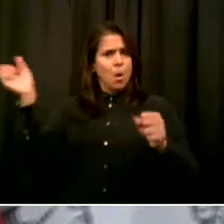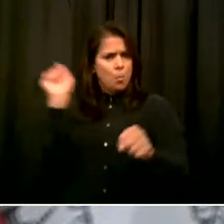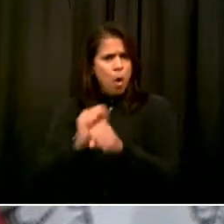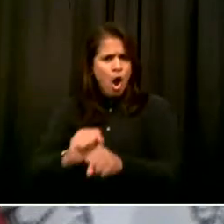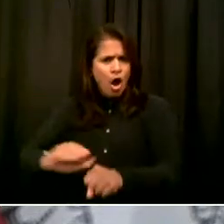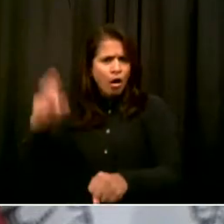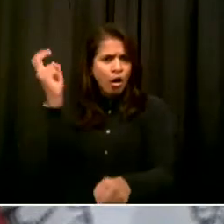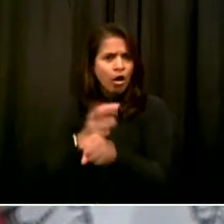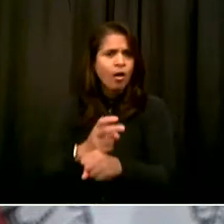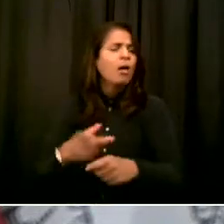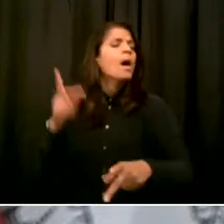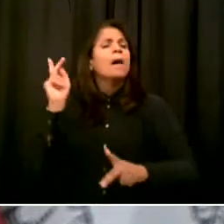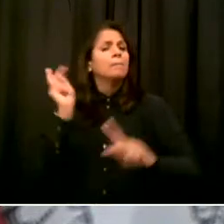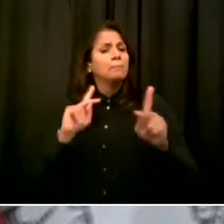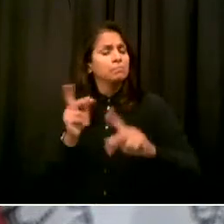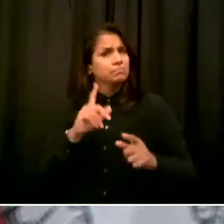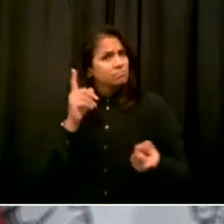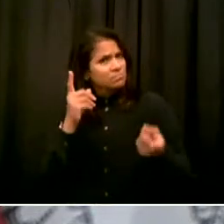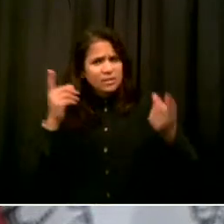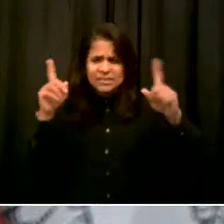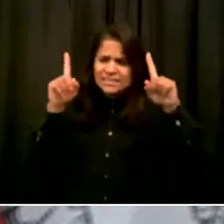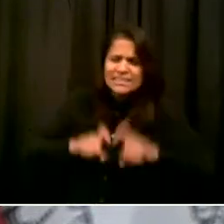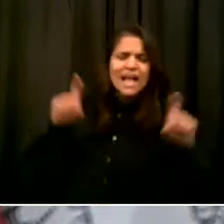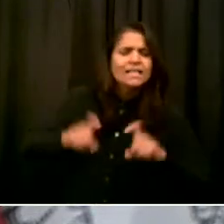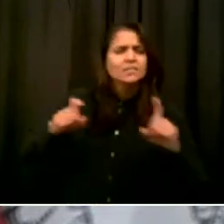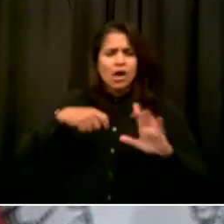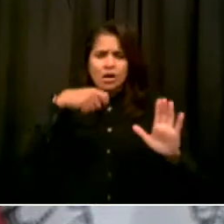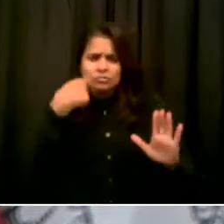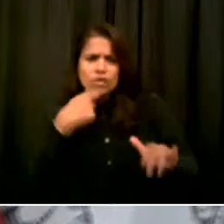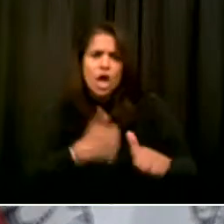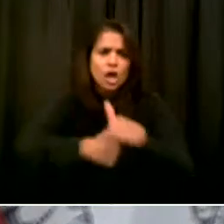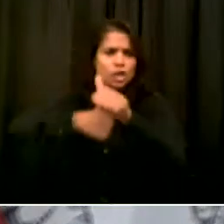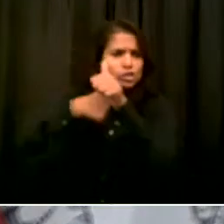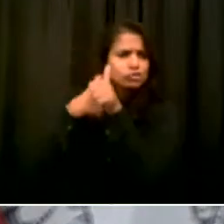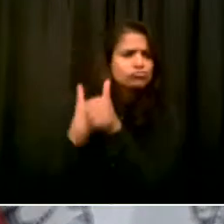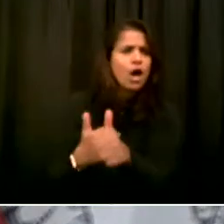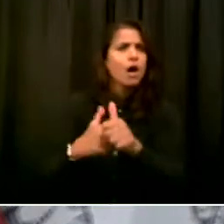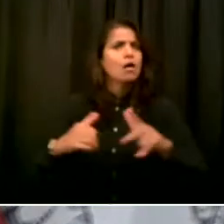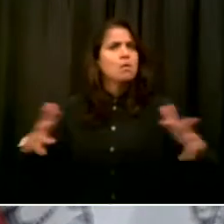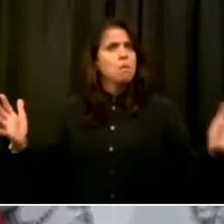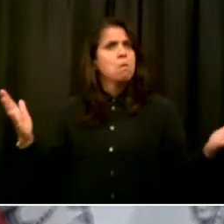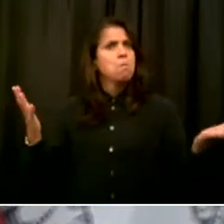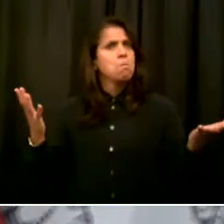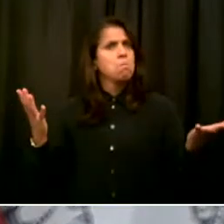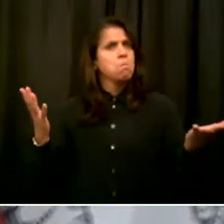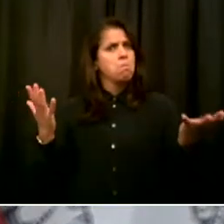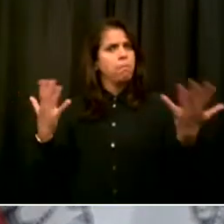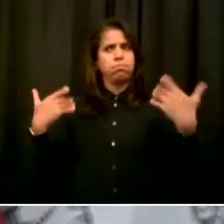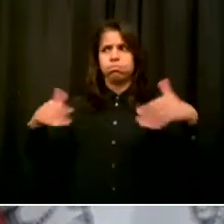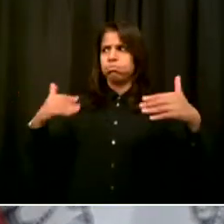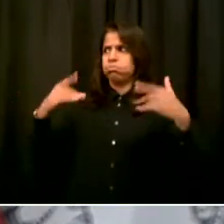THE SCHOOLS? IN FACT, ALL OF YOU DID SO MUCH